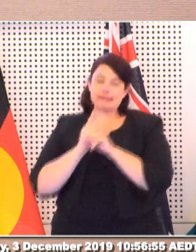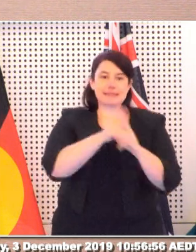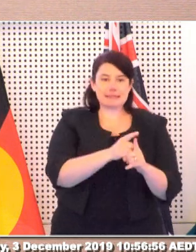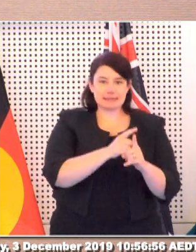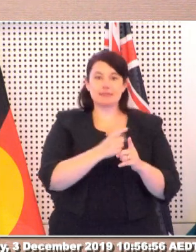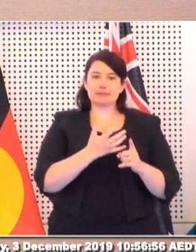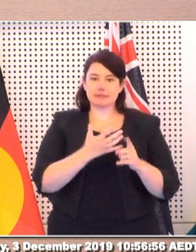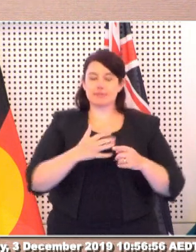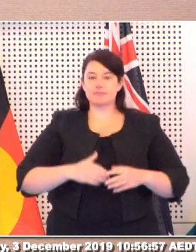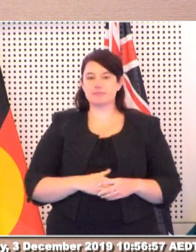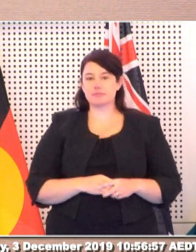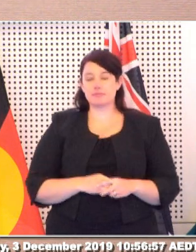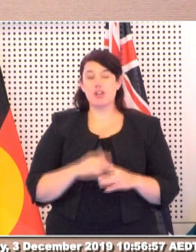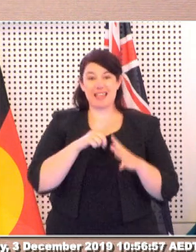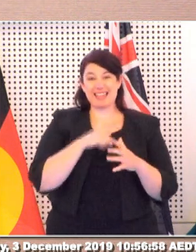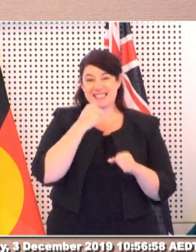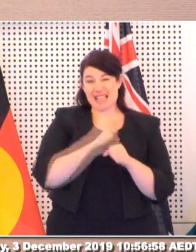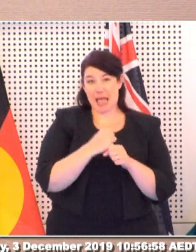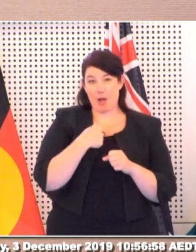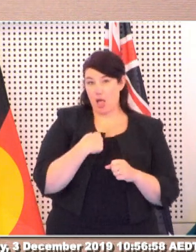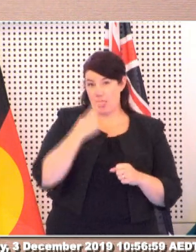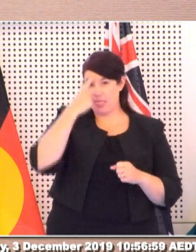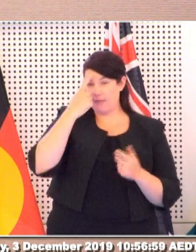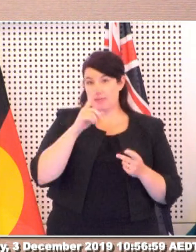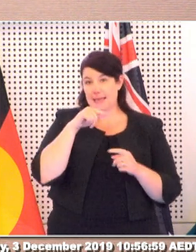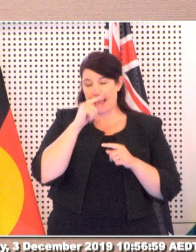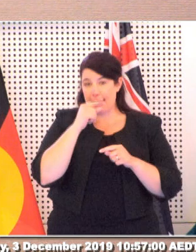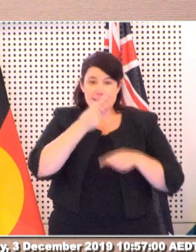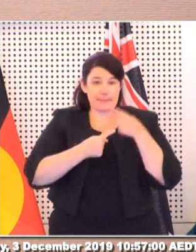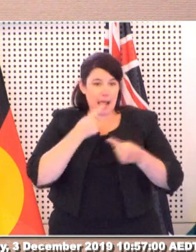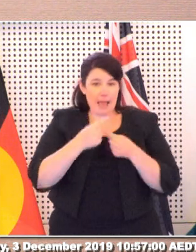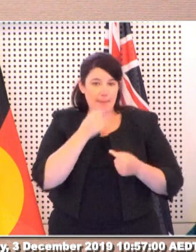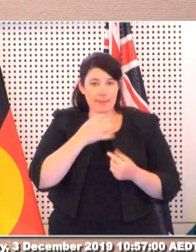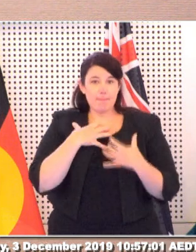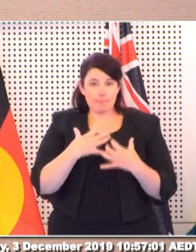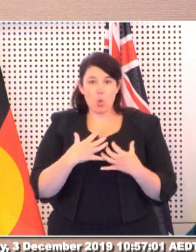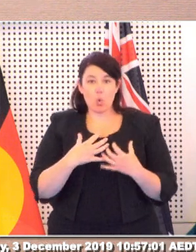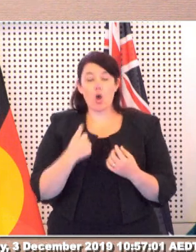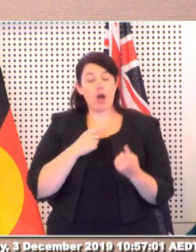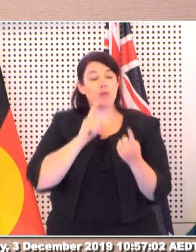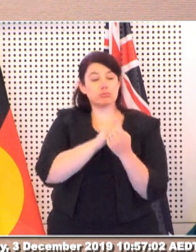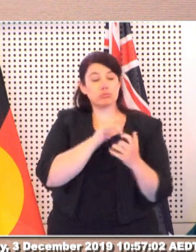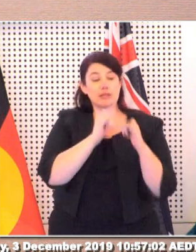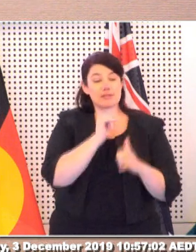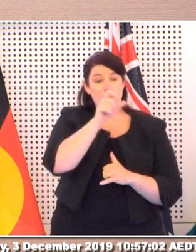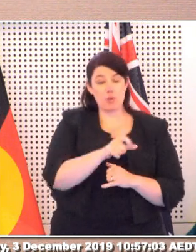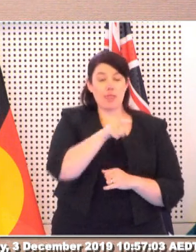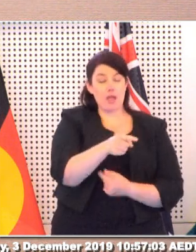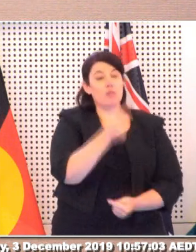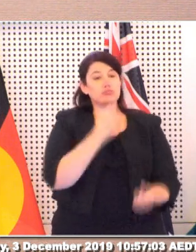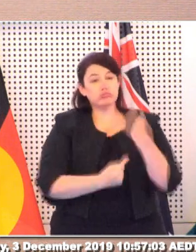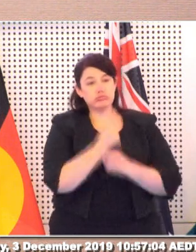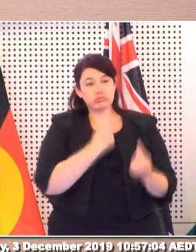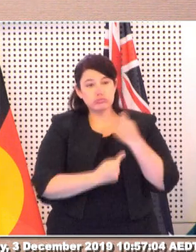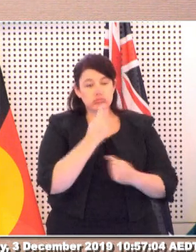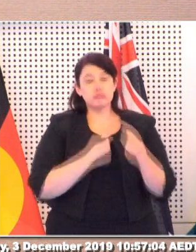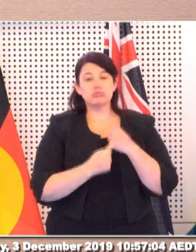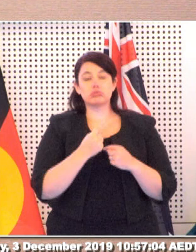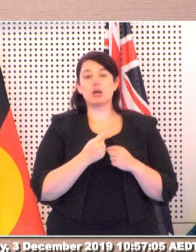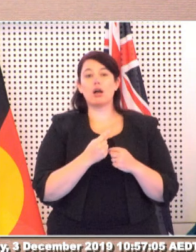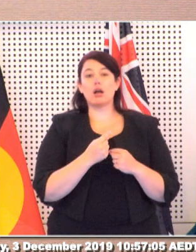The example that I can think of is an interviewee relaying to me a resident of a